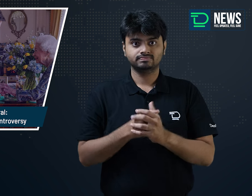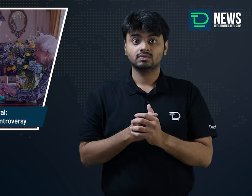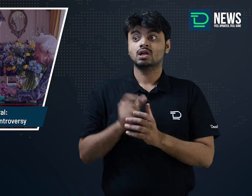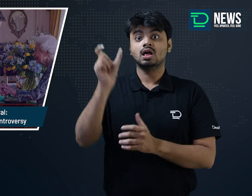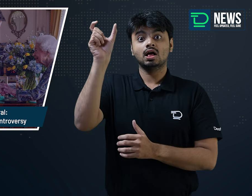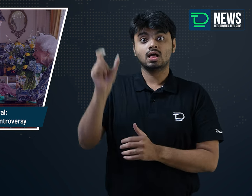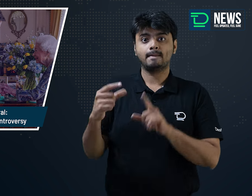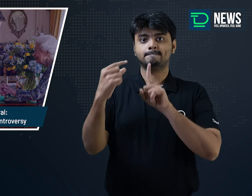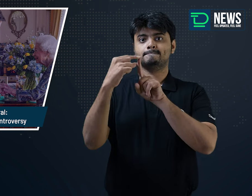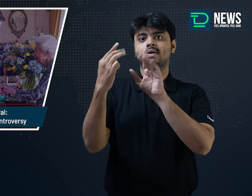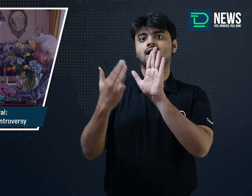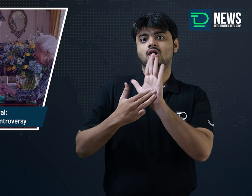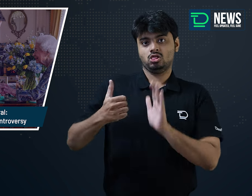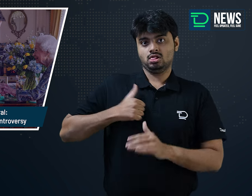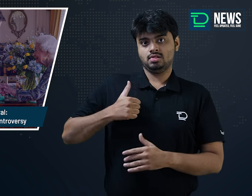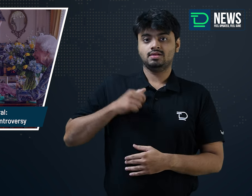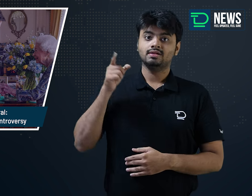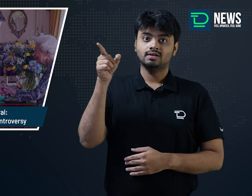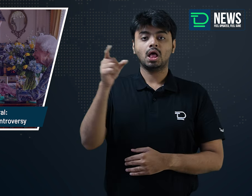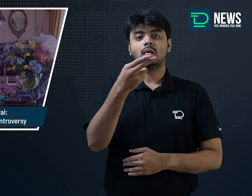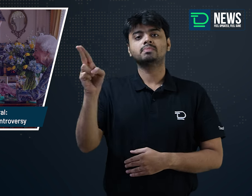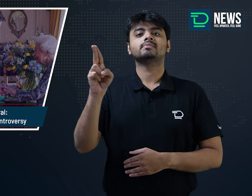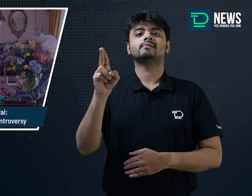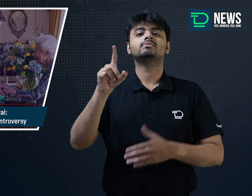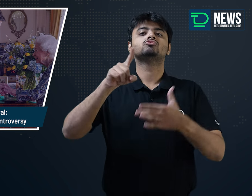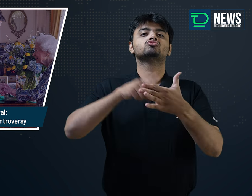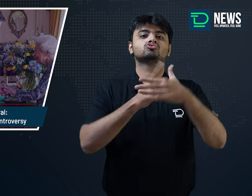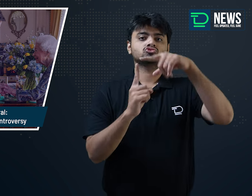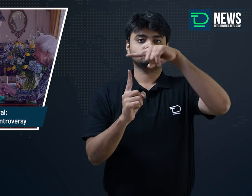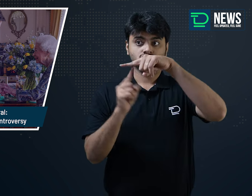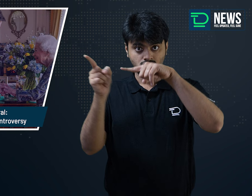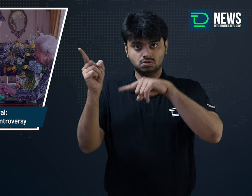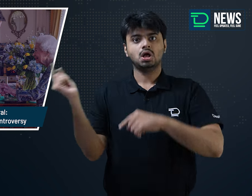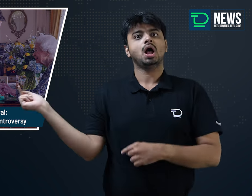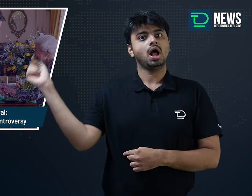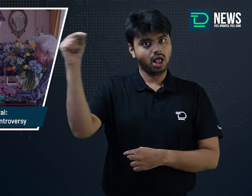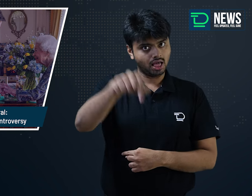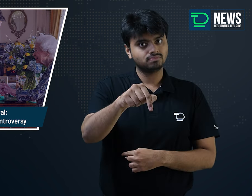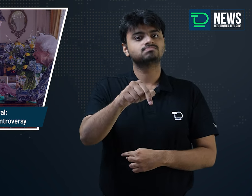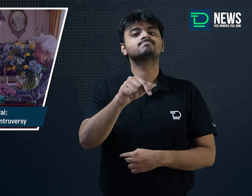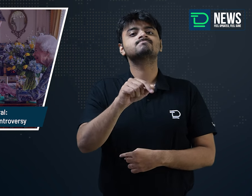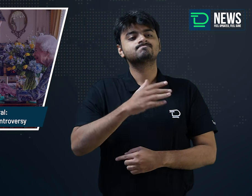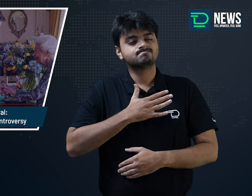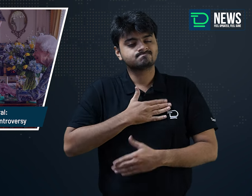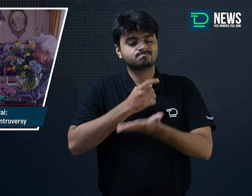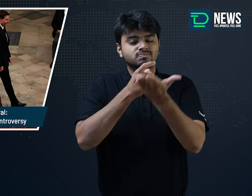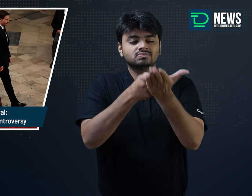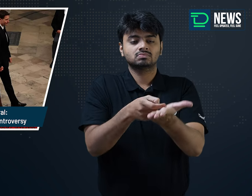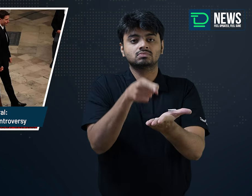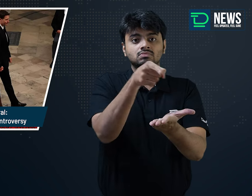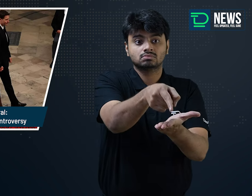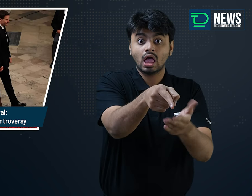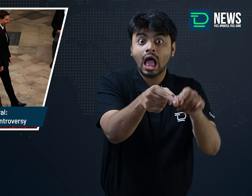Canadian Prime Minister Justin Trudeau also attended Queen Elizabeth II's funeral.